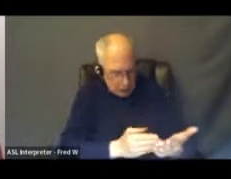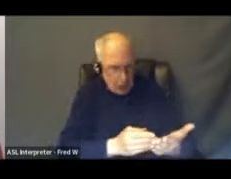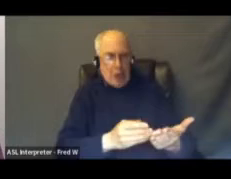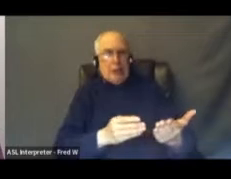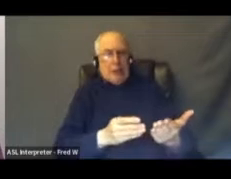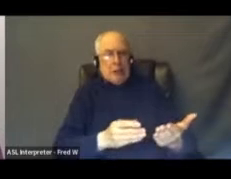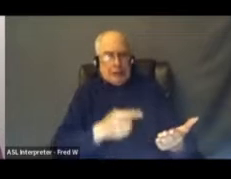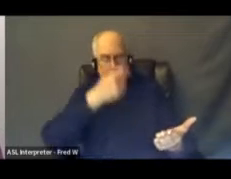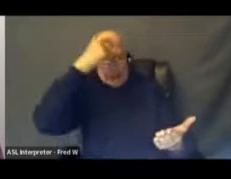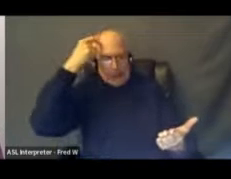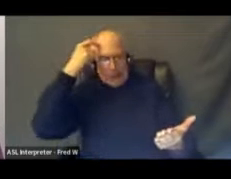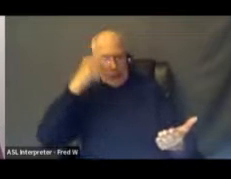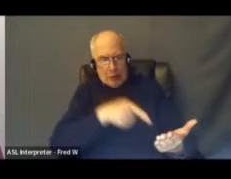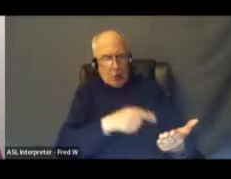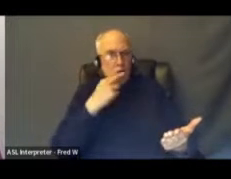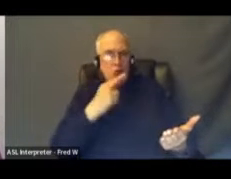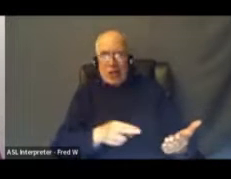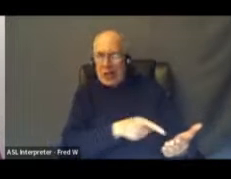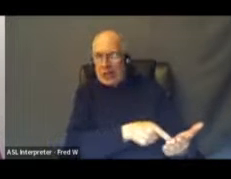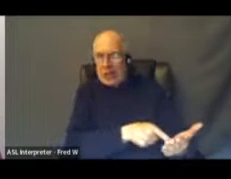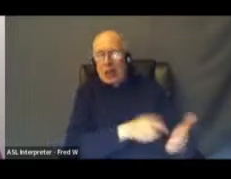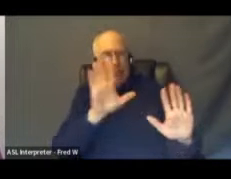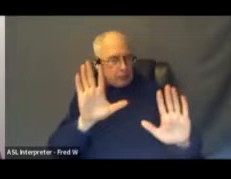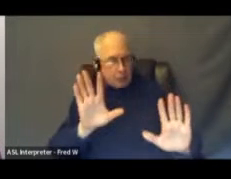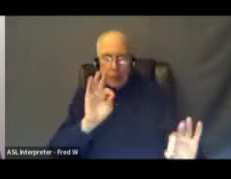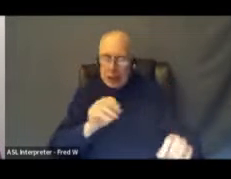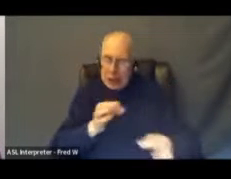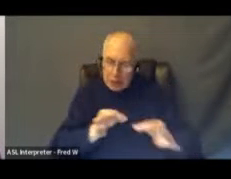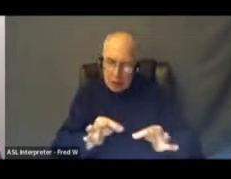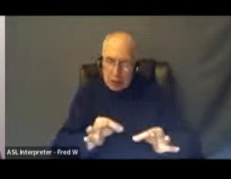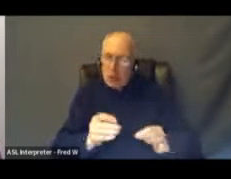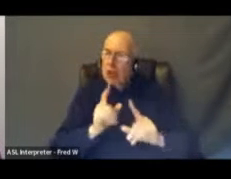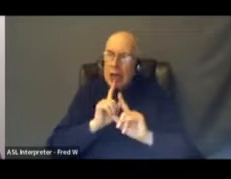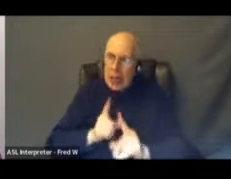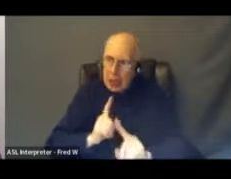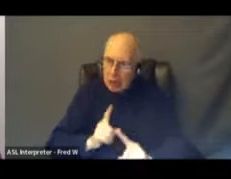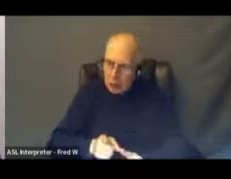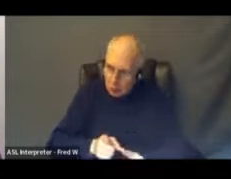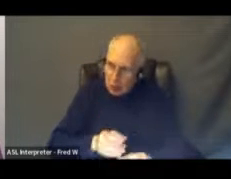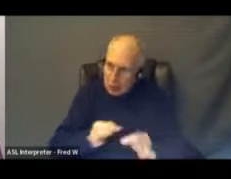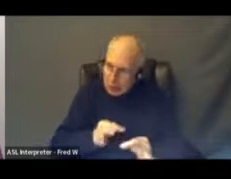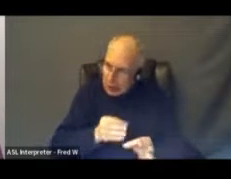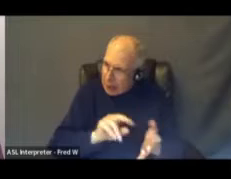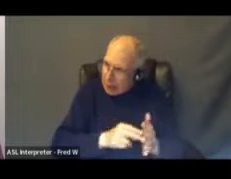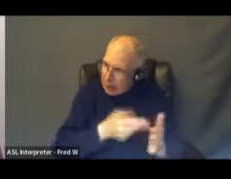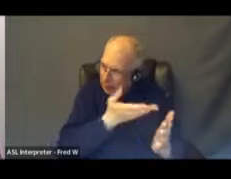then we have to explain, you just answer all these questions. For me, this is what it means. And this is going to be our next